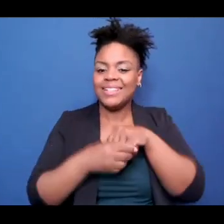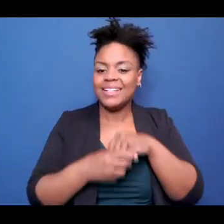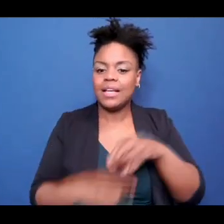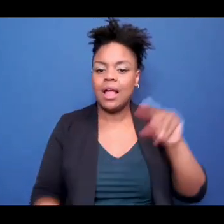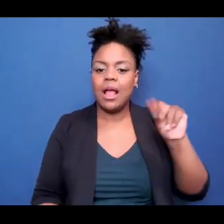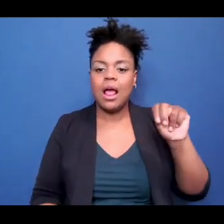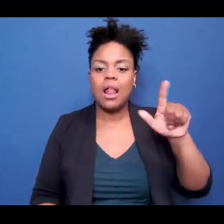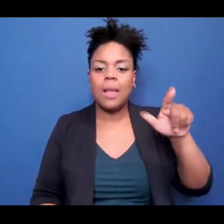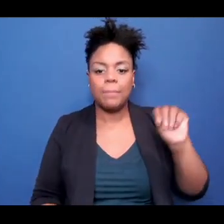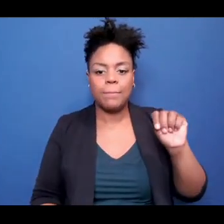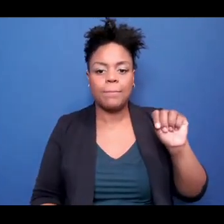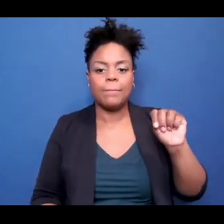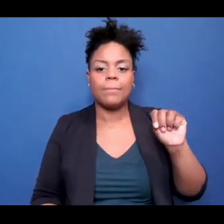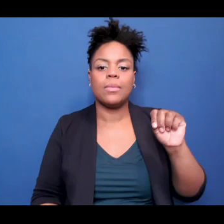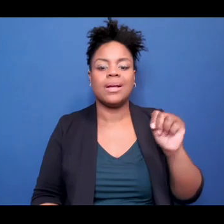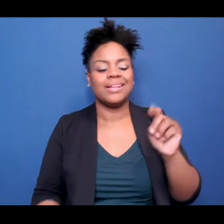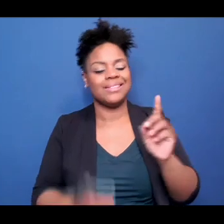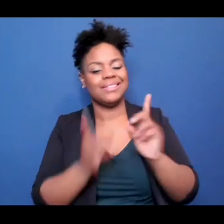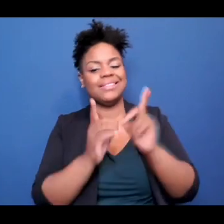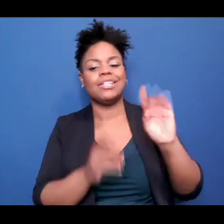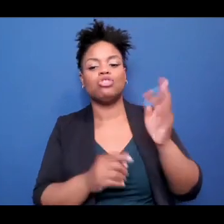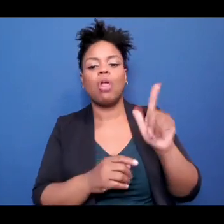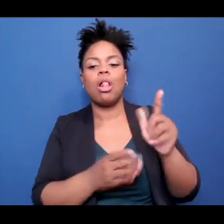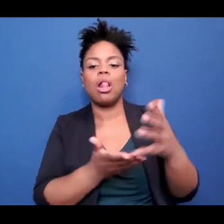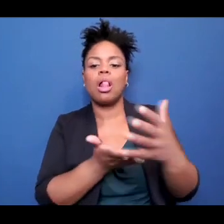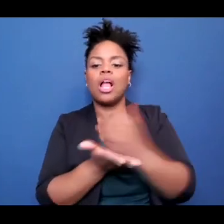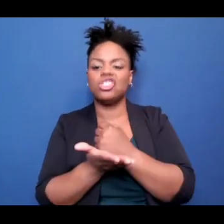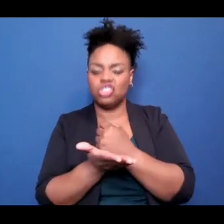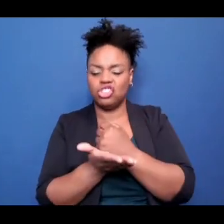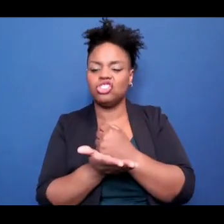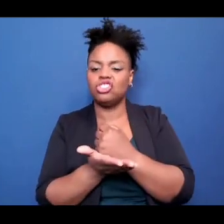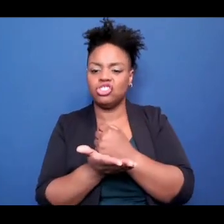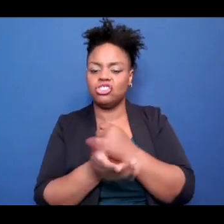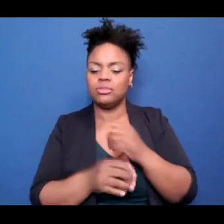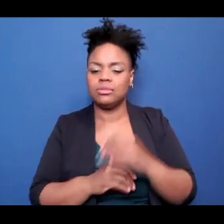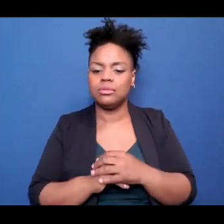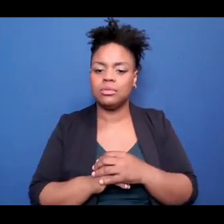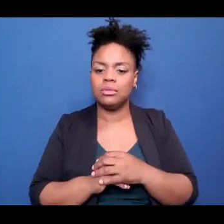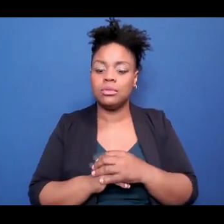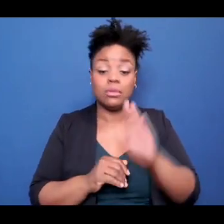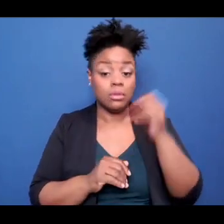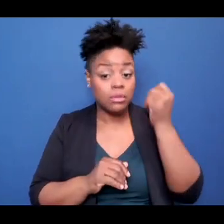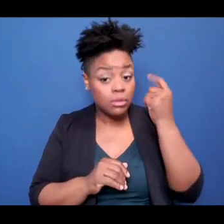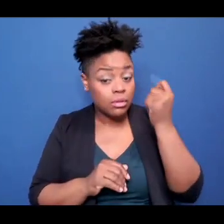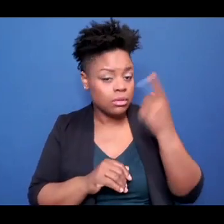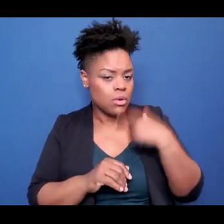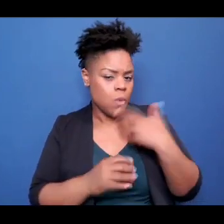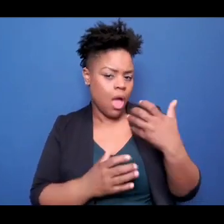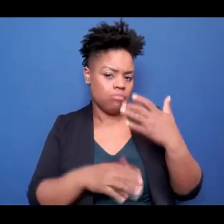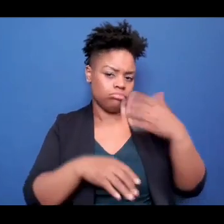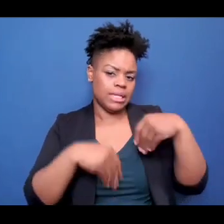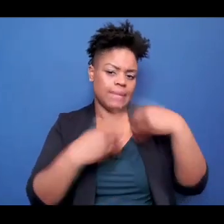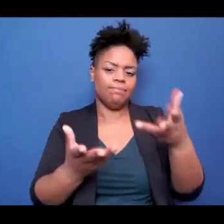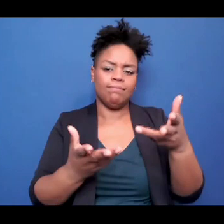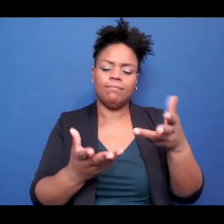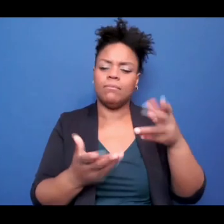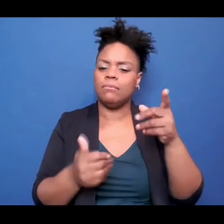COME ACROSS THIS TEXT THAT WAS IN THE NLM'S DIGITAL COLLECTION. MORE ABOUT THAT ON THE NEXT SLIDE.